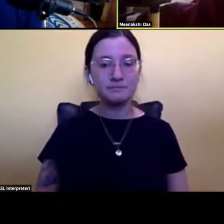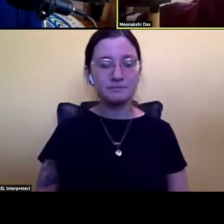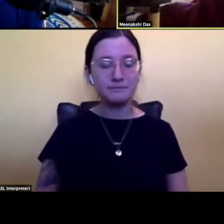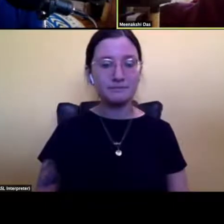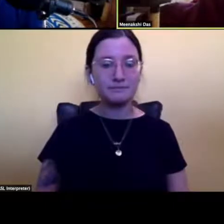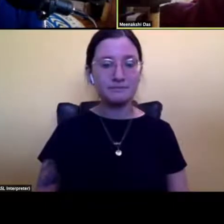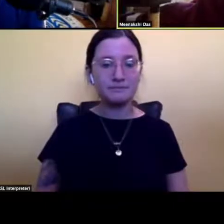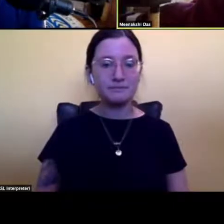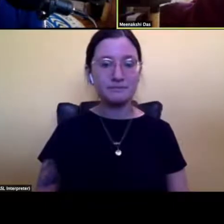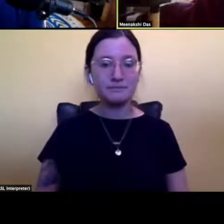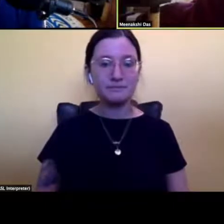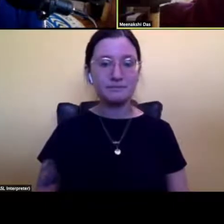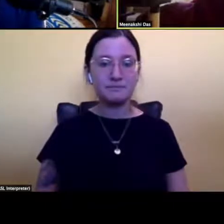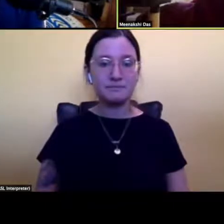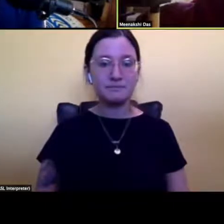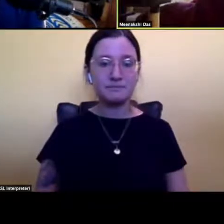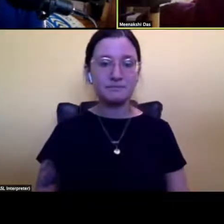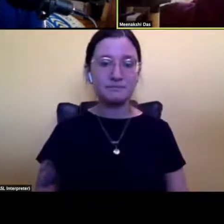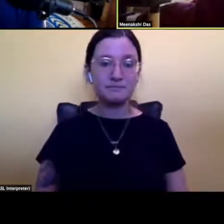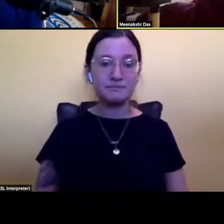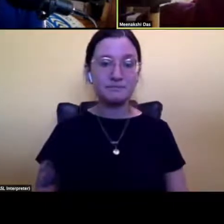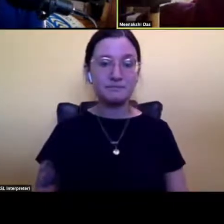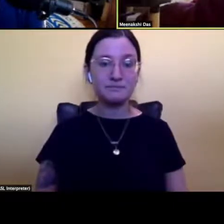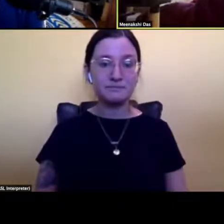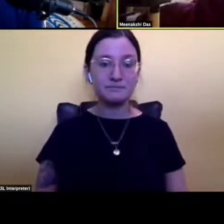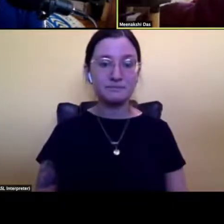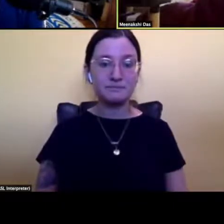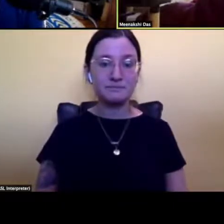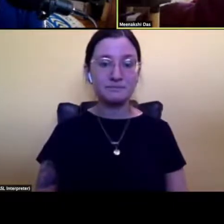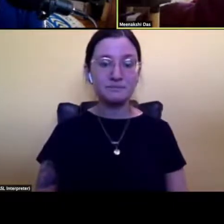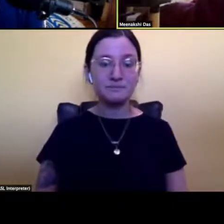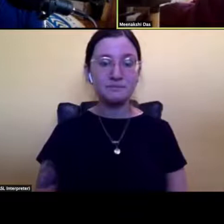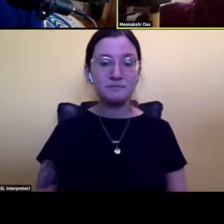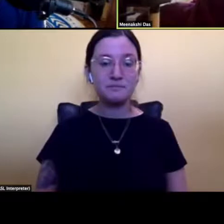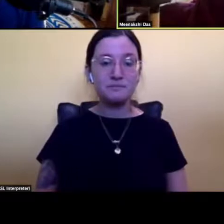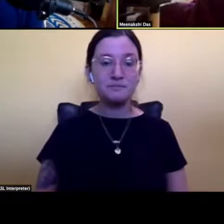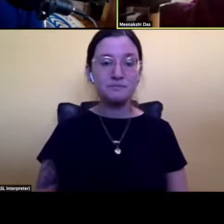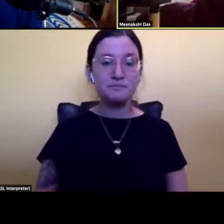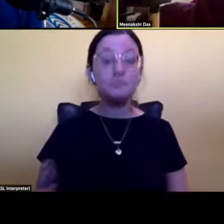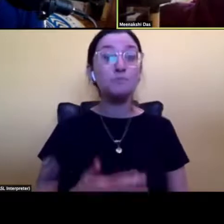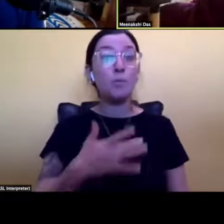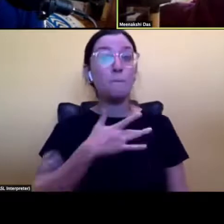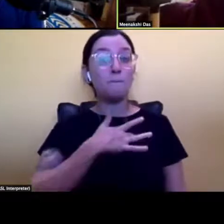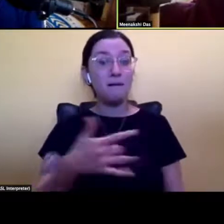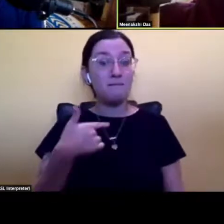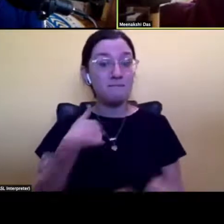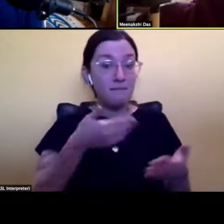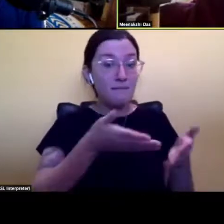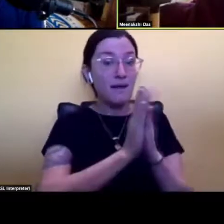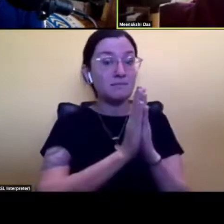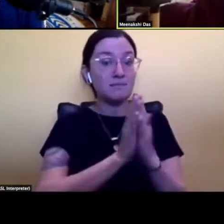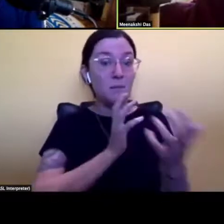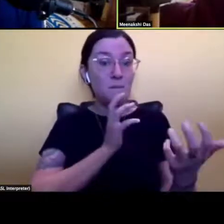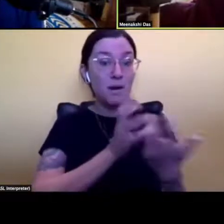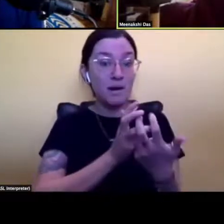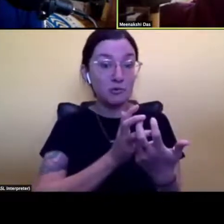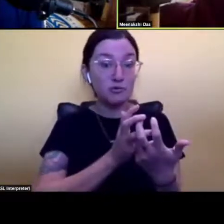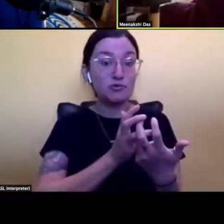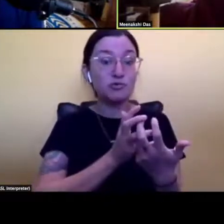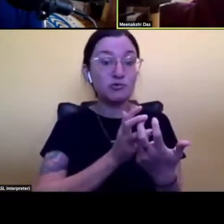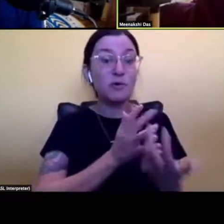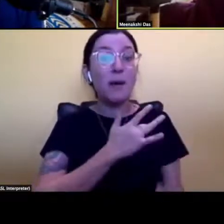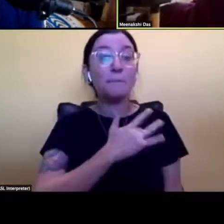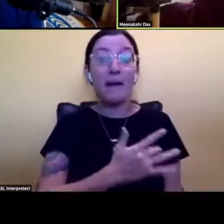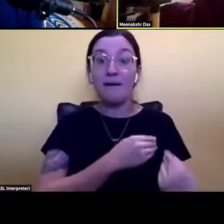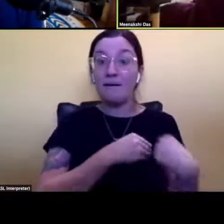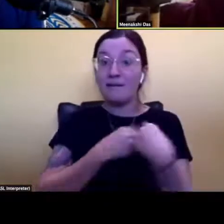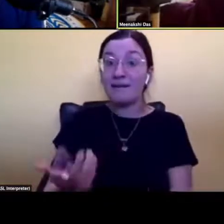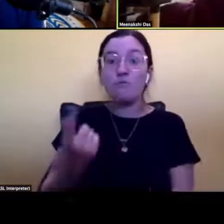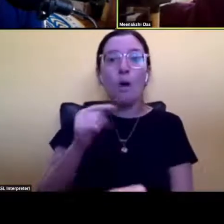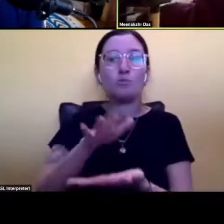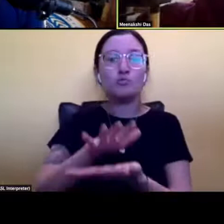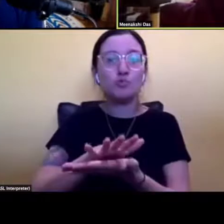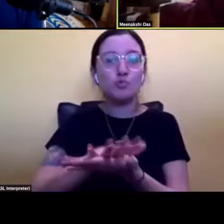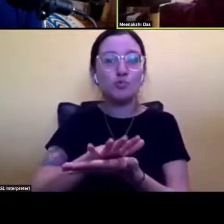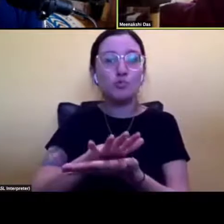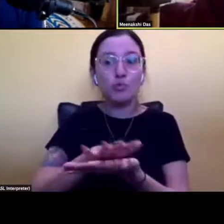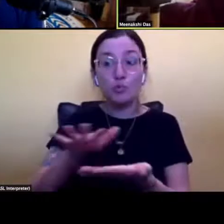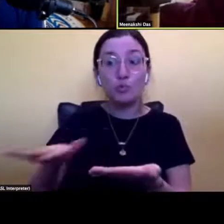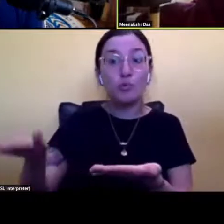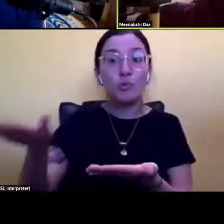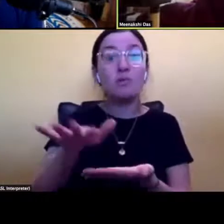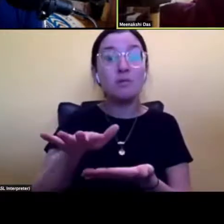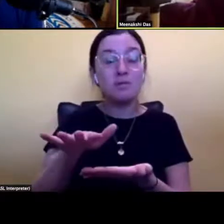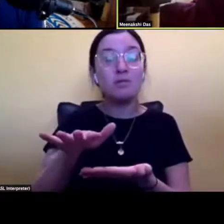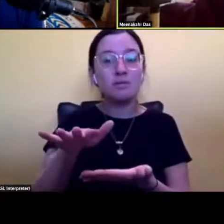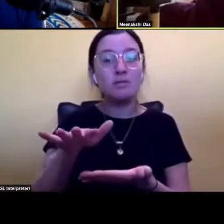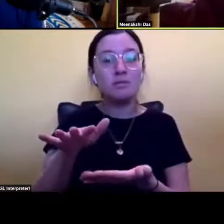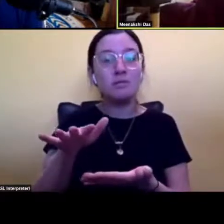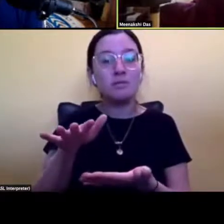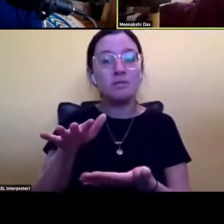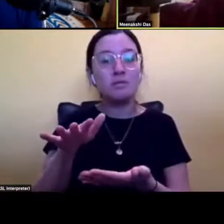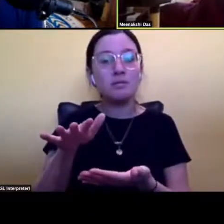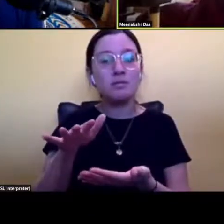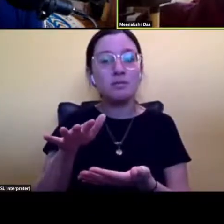the most of the accommodations that I get at my school settings are just the